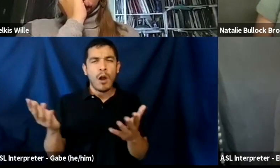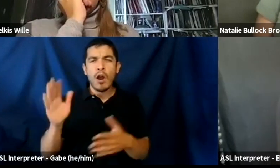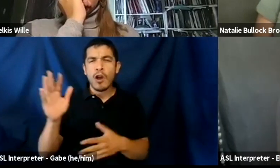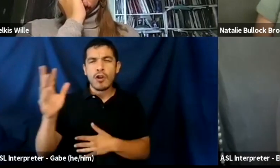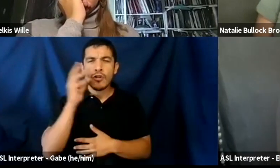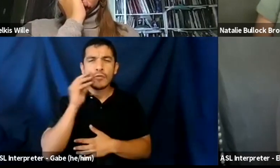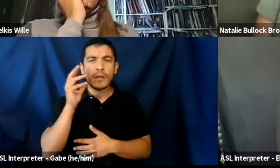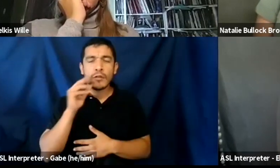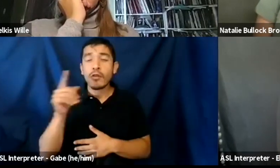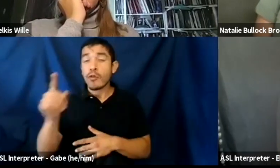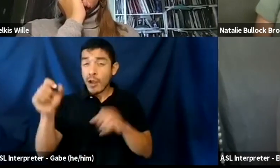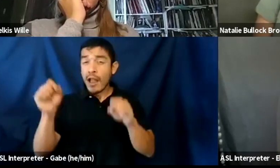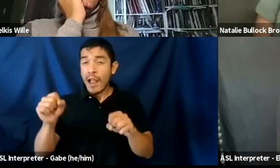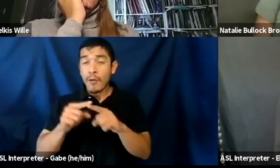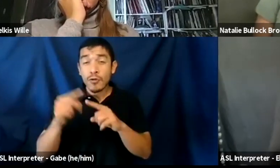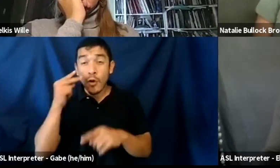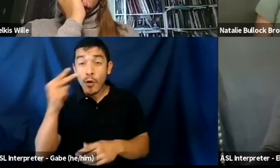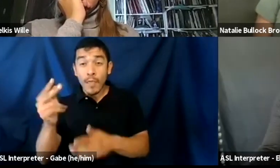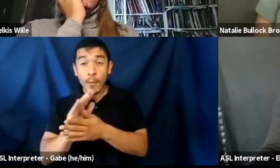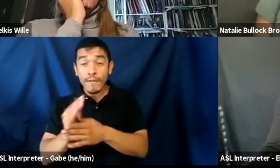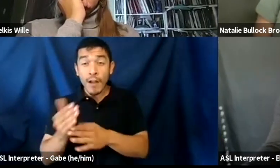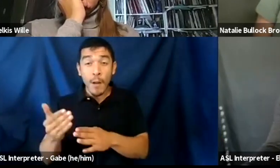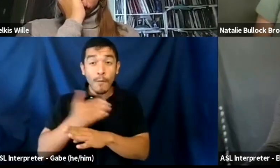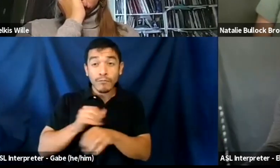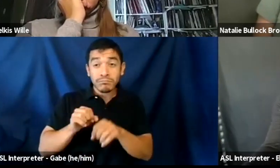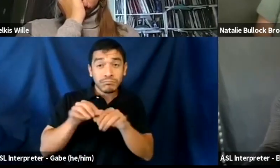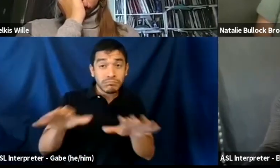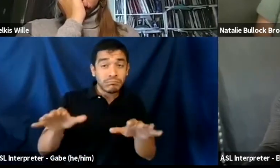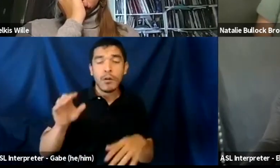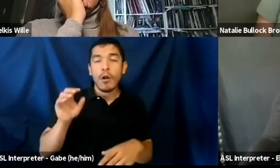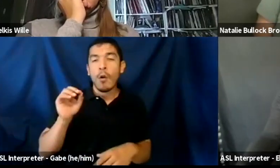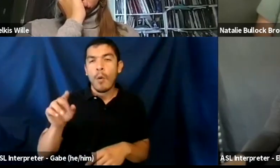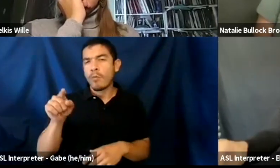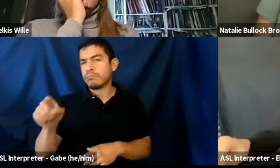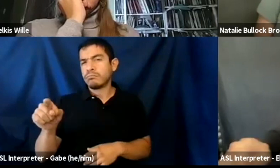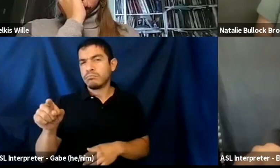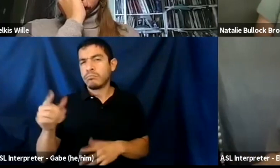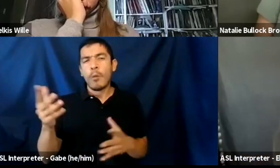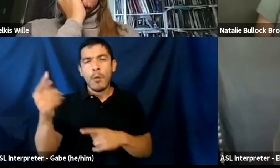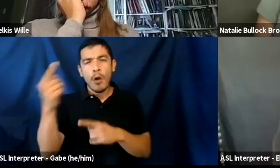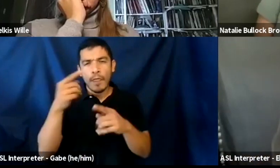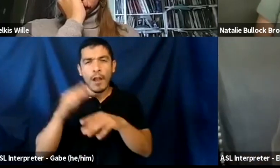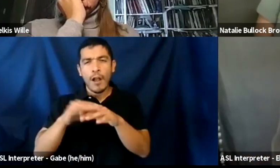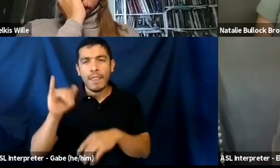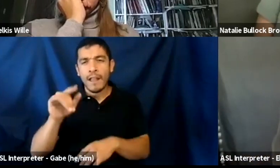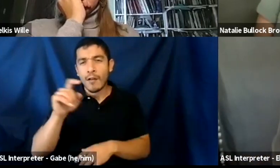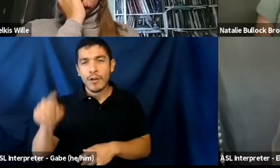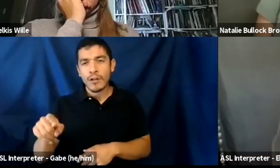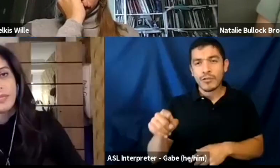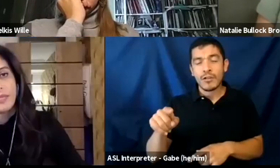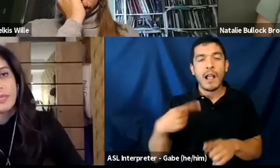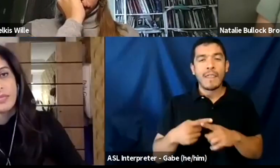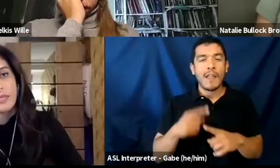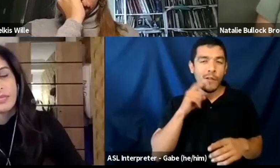Were you able to see the film before it was completed? And what were your thoughts on that question? And then we will have to wrap up.